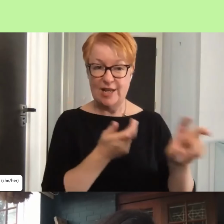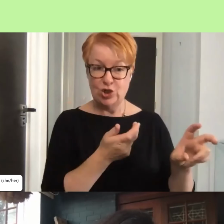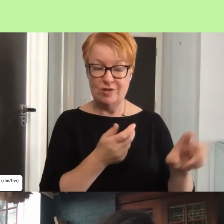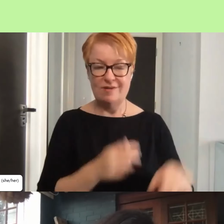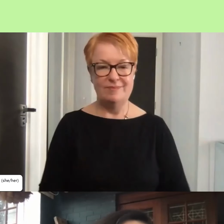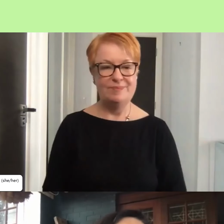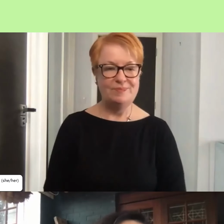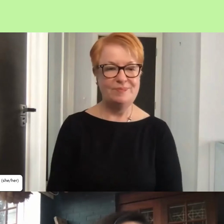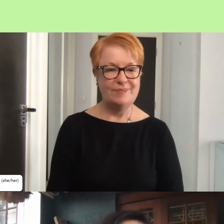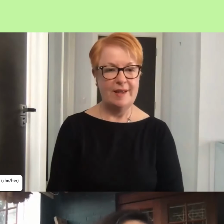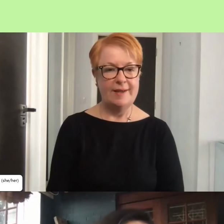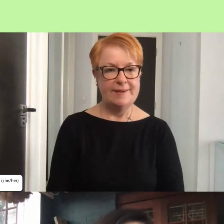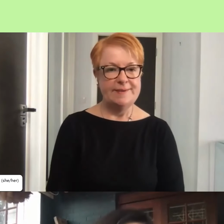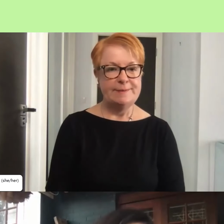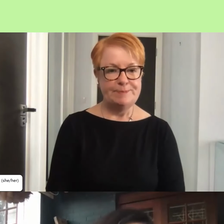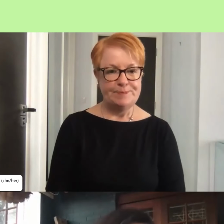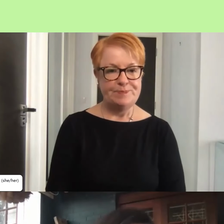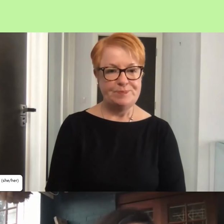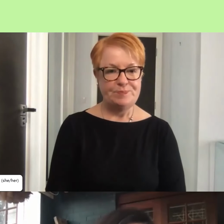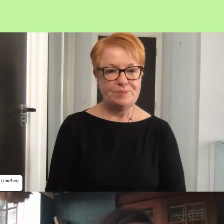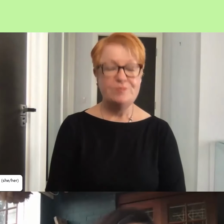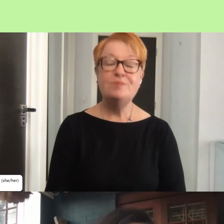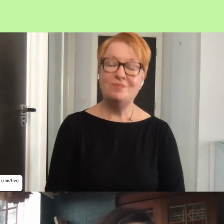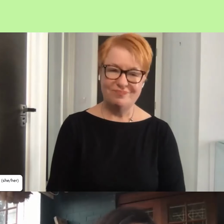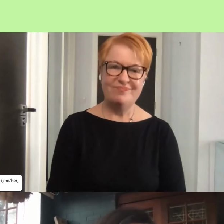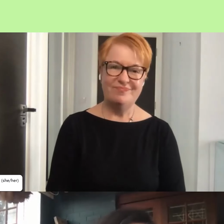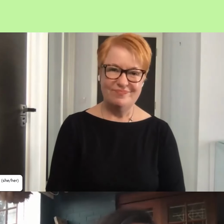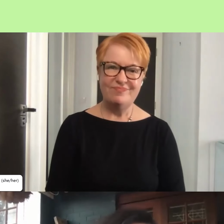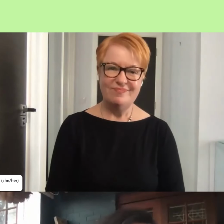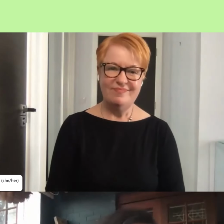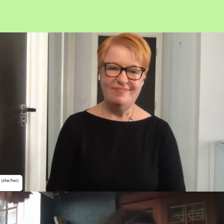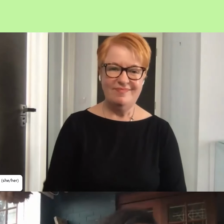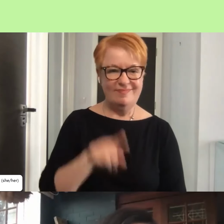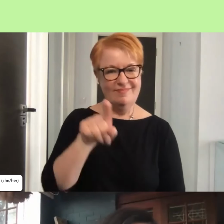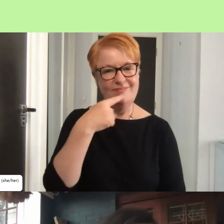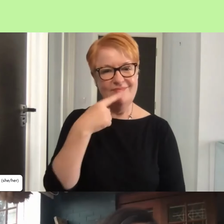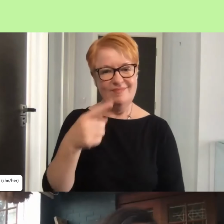Yeah, even the project that you spoke about, ‘Chopins Heart’, is one way